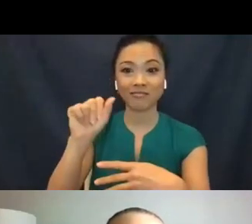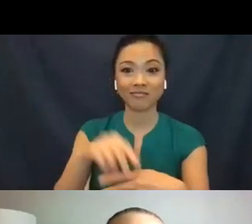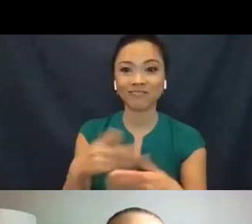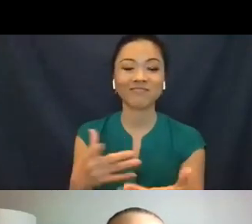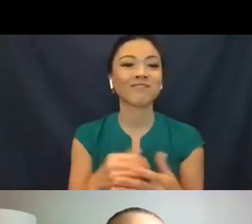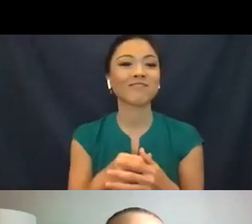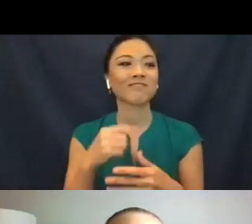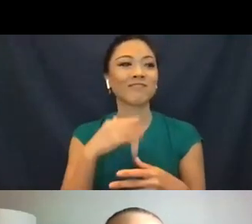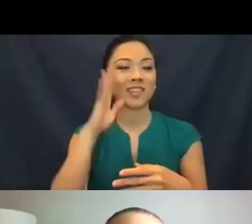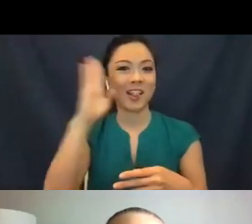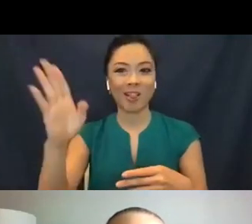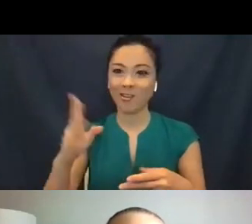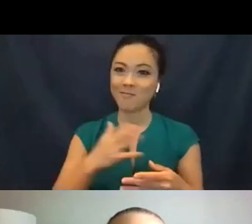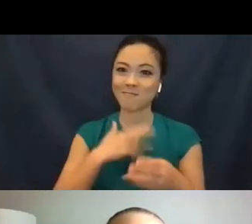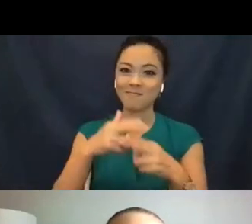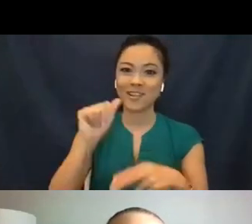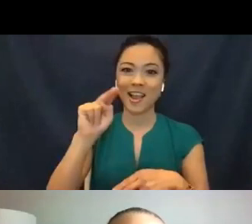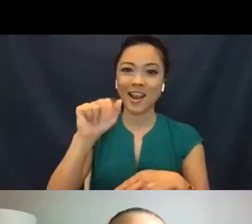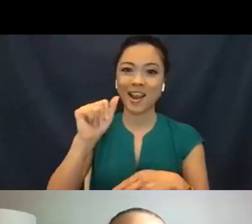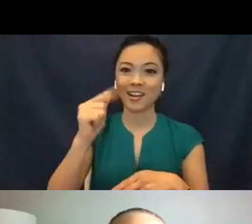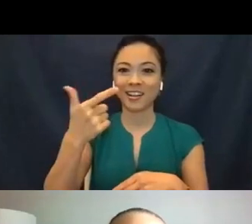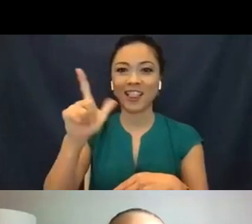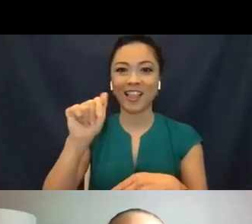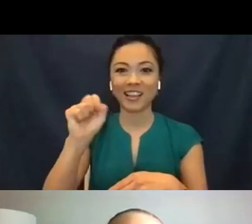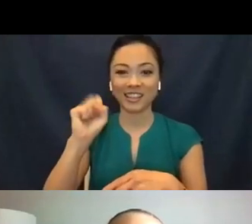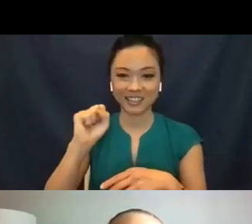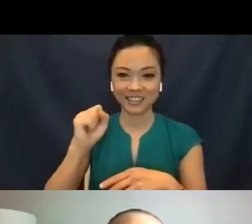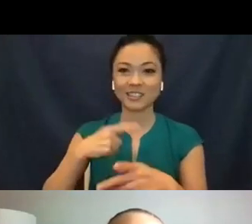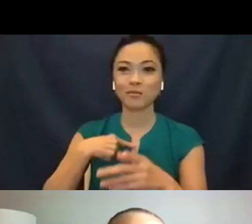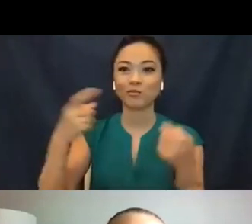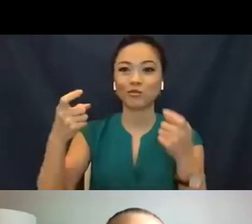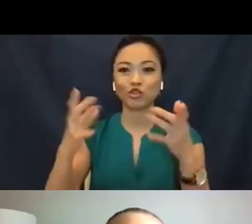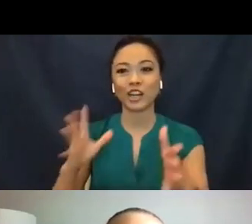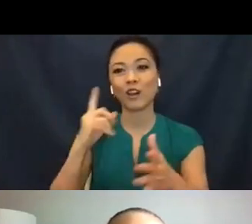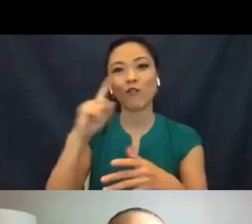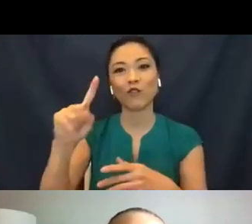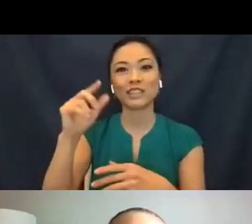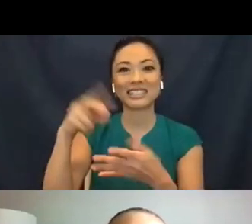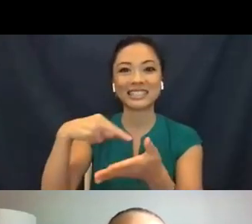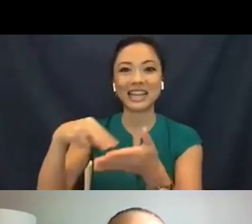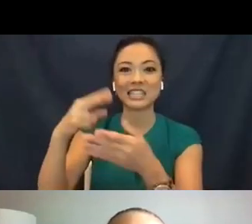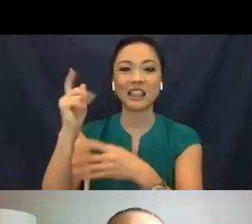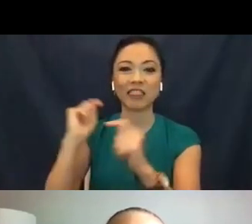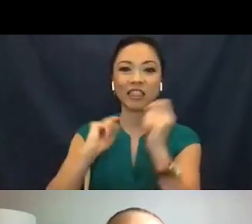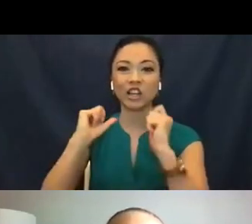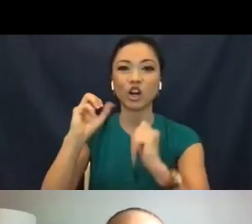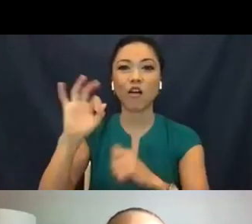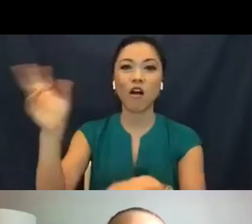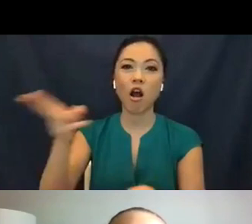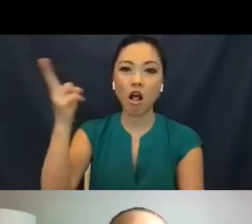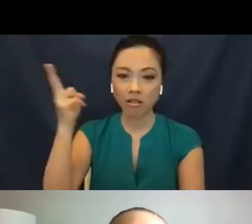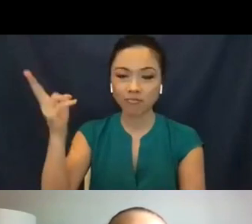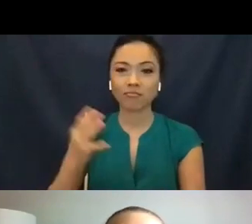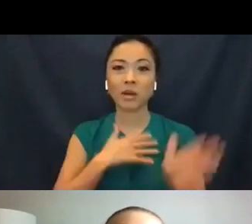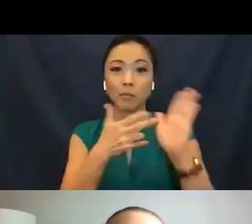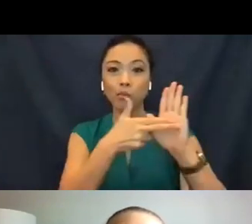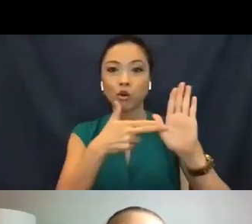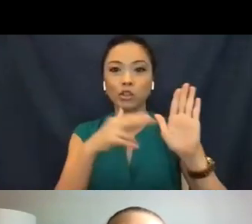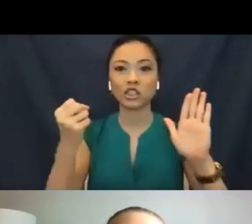Director of Dance Theatre of Harlem. My pronouns are she/hers, I am a non-disabled light skinned African American